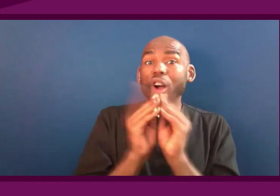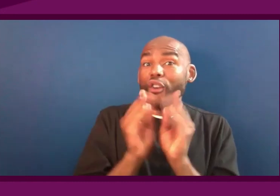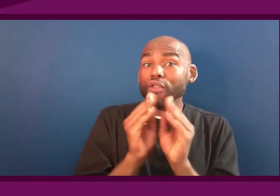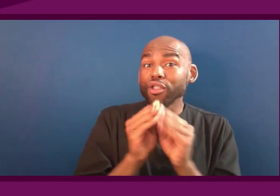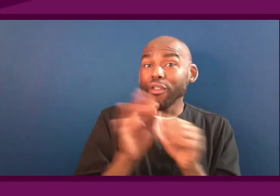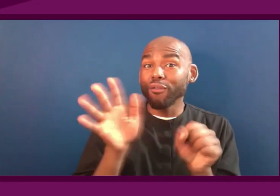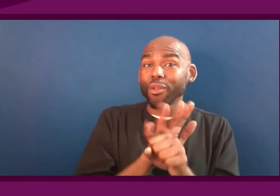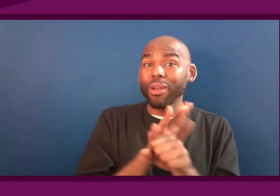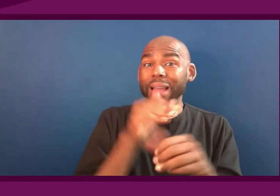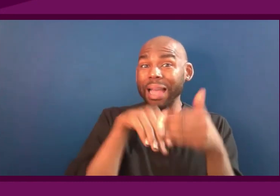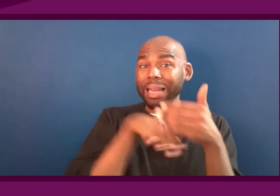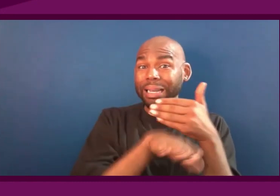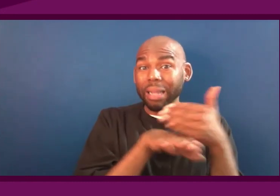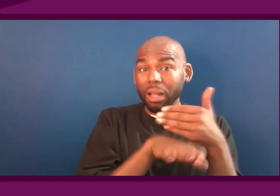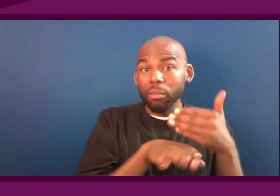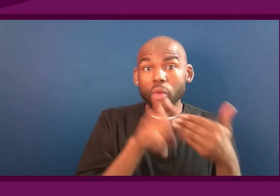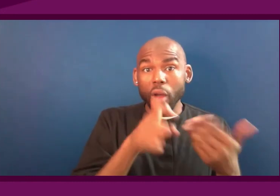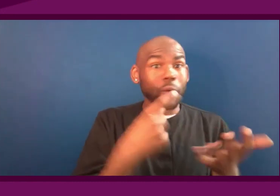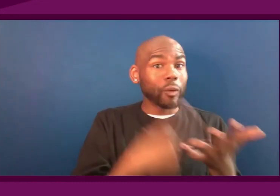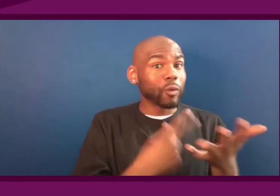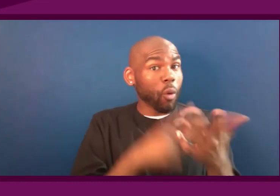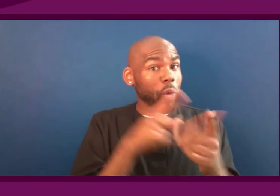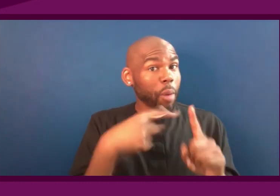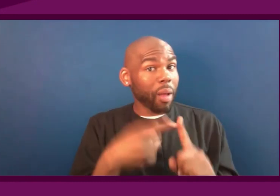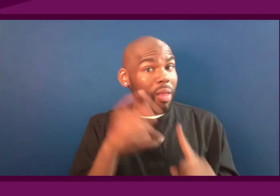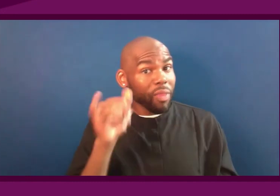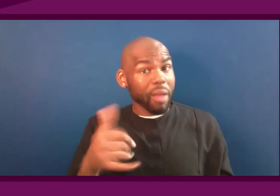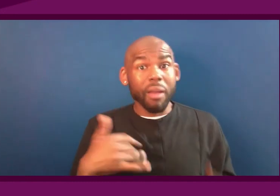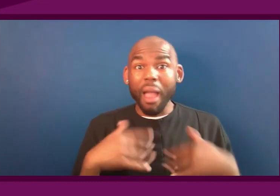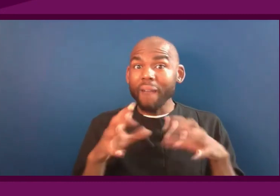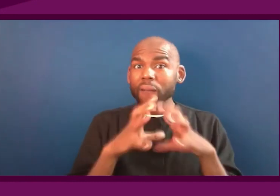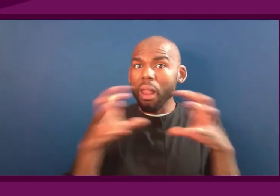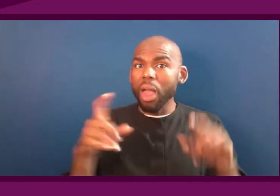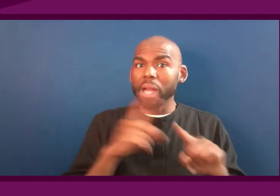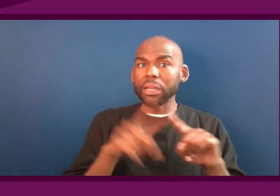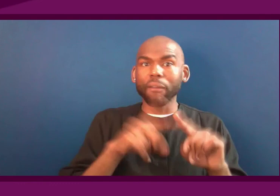Disability because they represent our community and we're paying attention. We're paying...